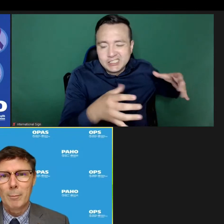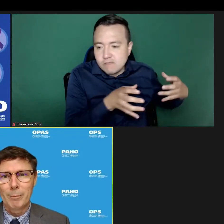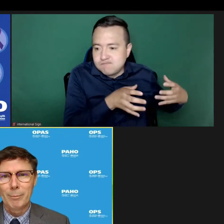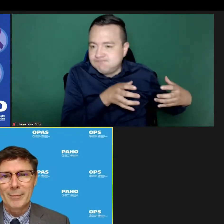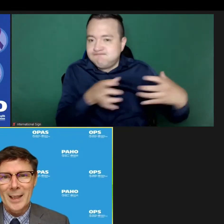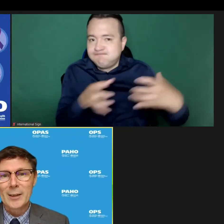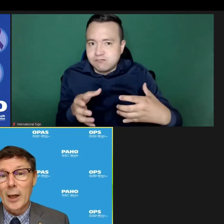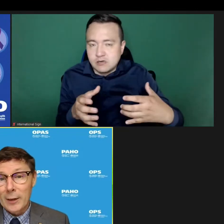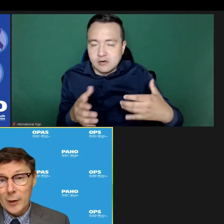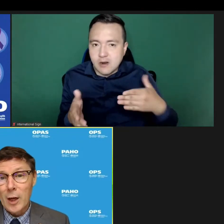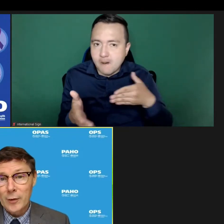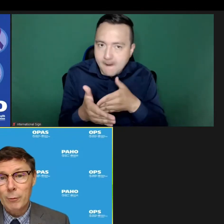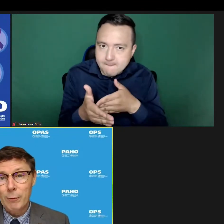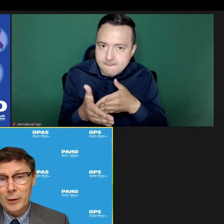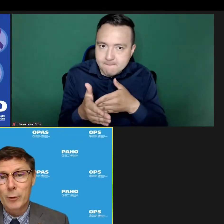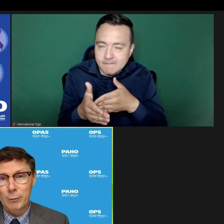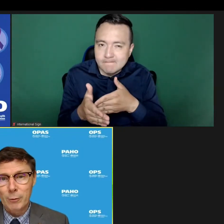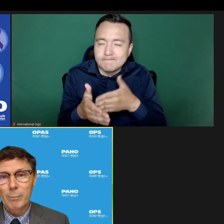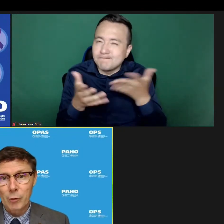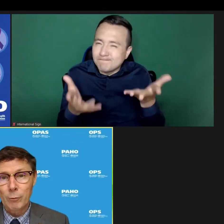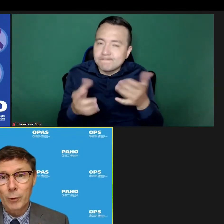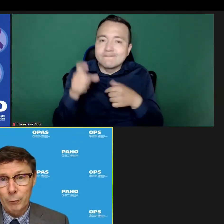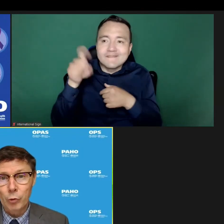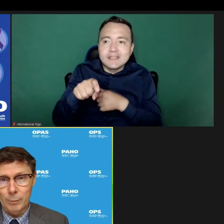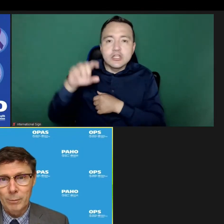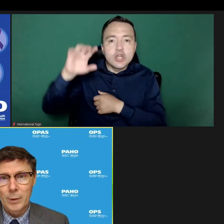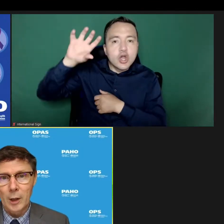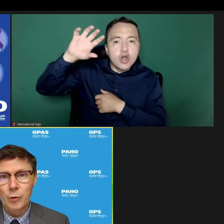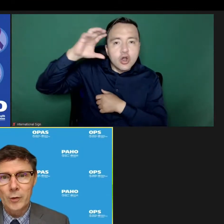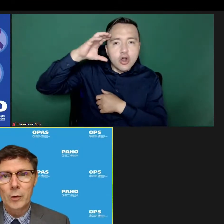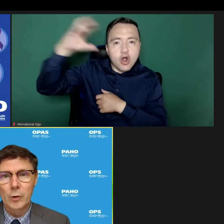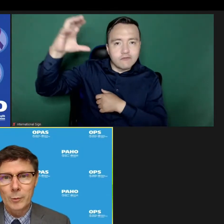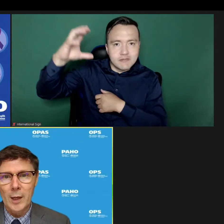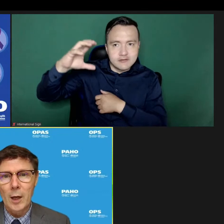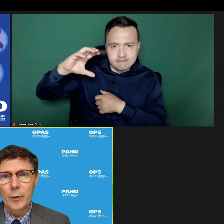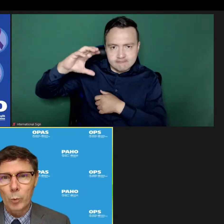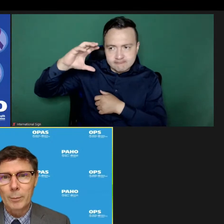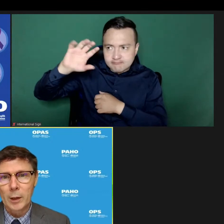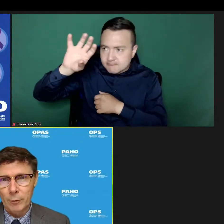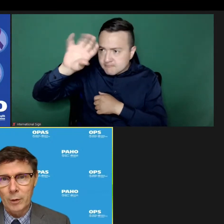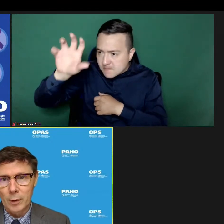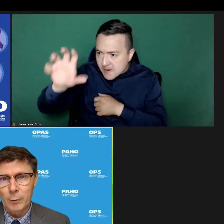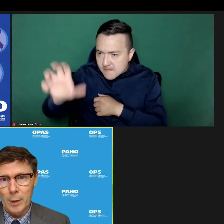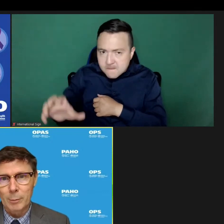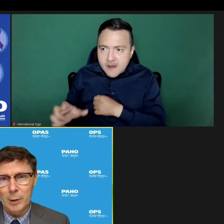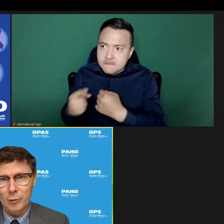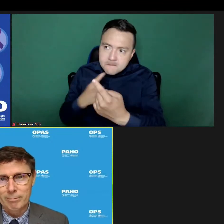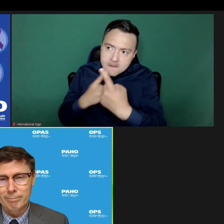And as a cost effective measure for the future. Not just in terms of the health and well-being of the population.